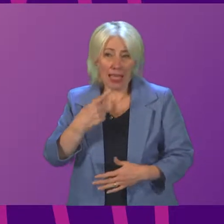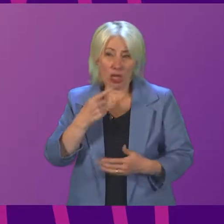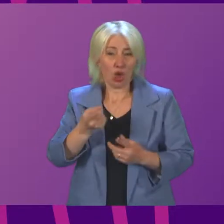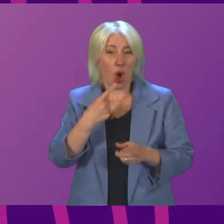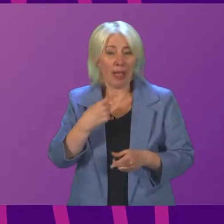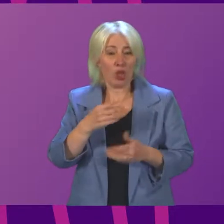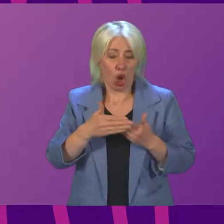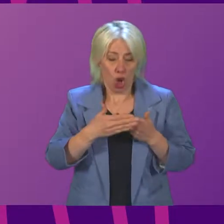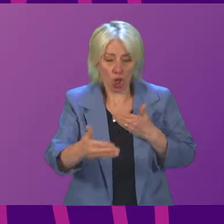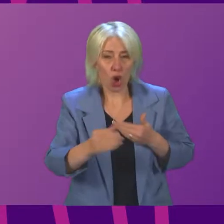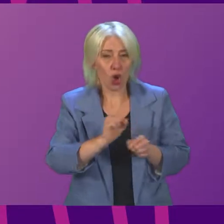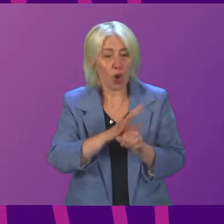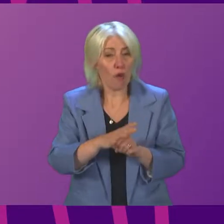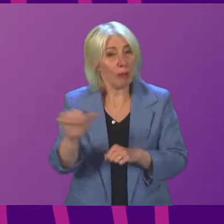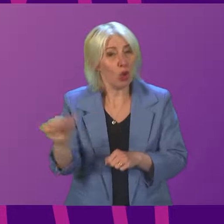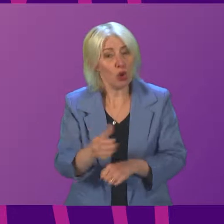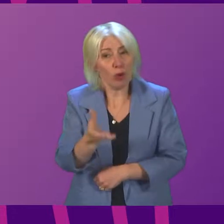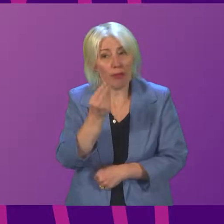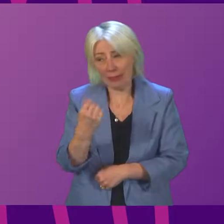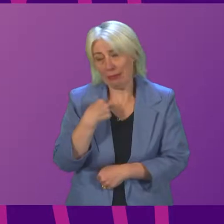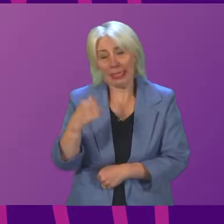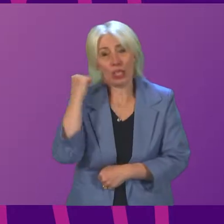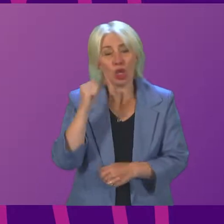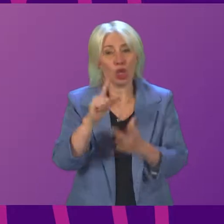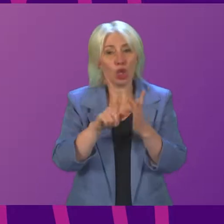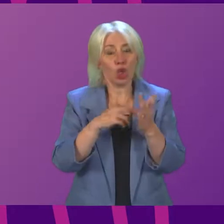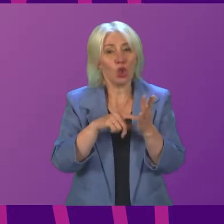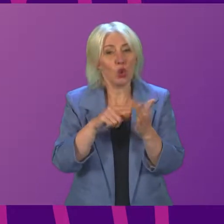The extra funding is welcome, but it has been announced in dribs and